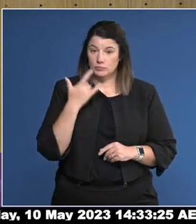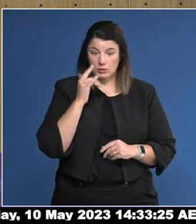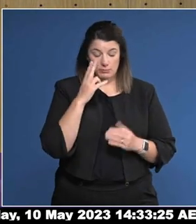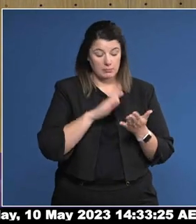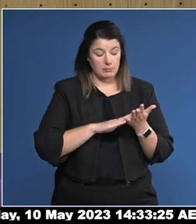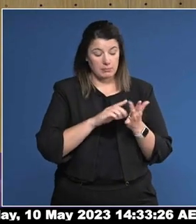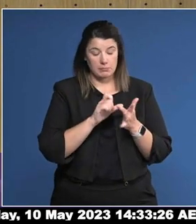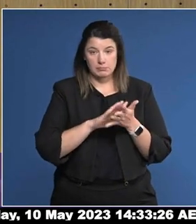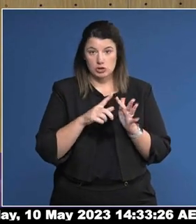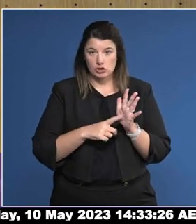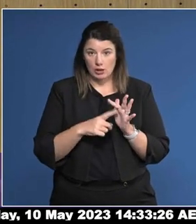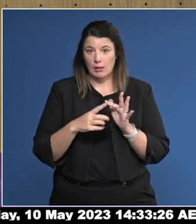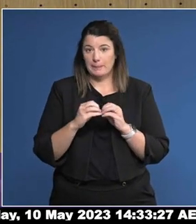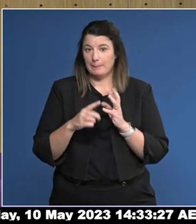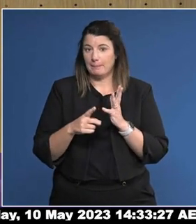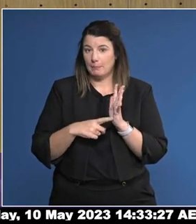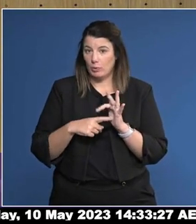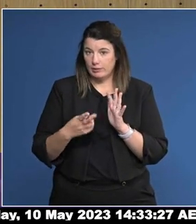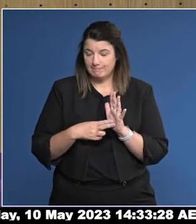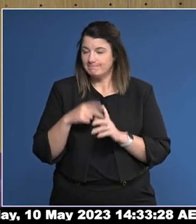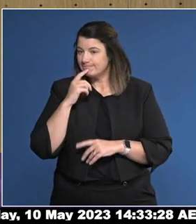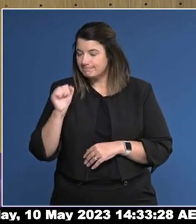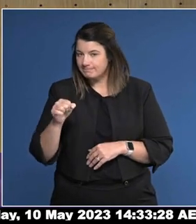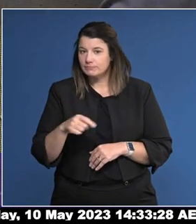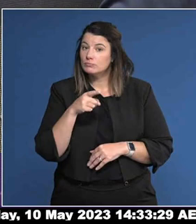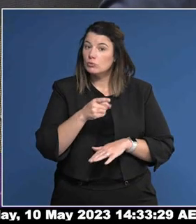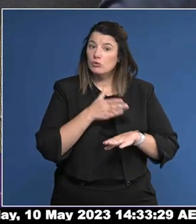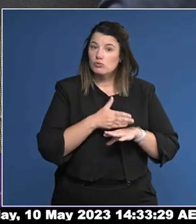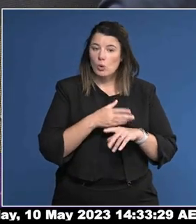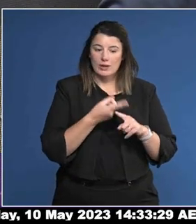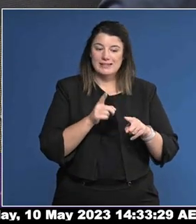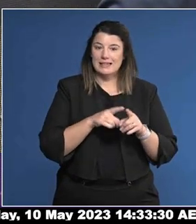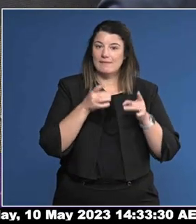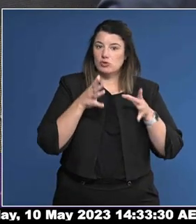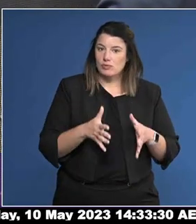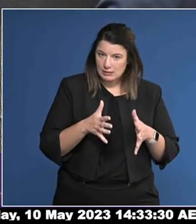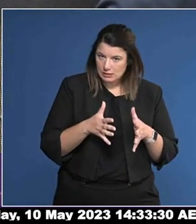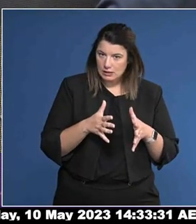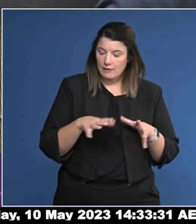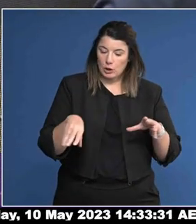Yes. MS EASTMAN: You hold the role of Executive Director, Inclusion, Programs